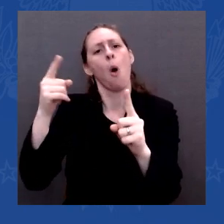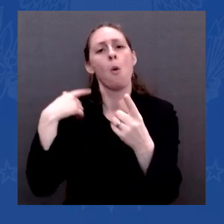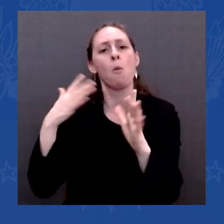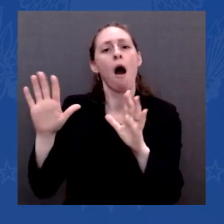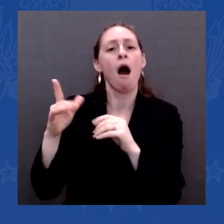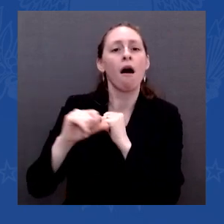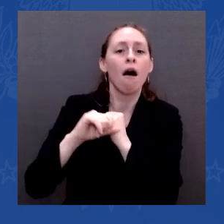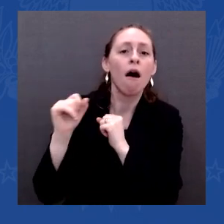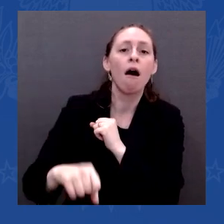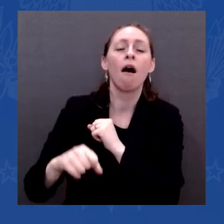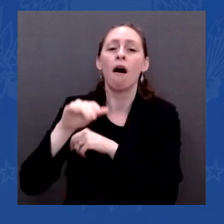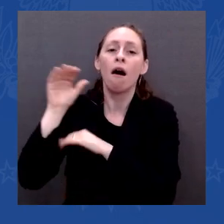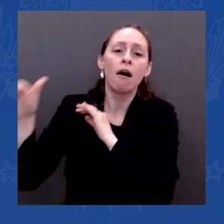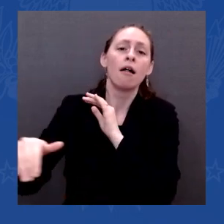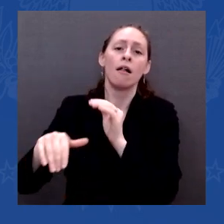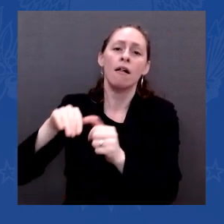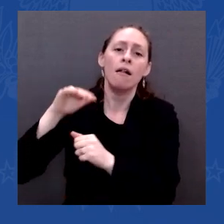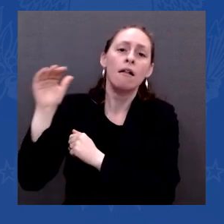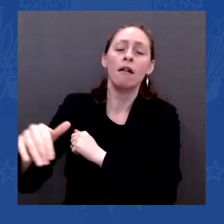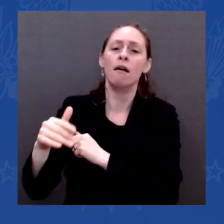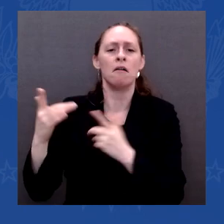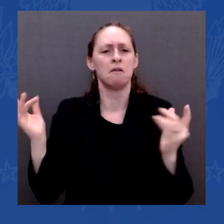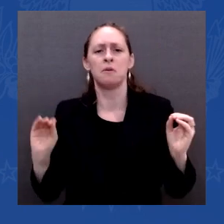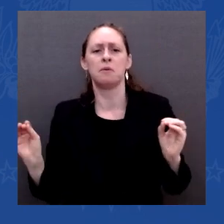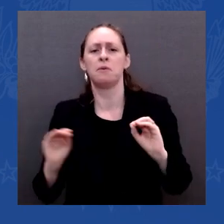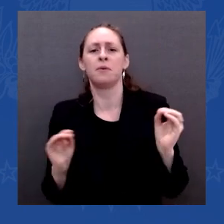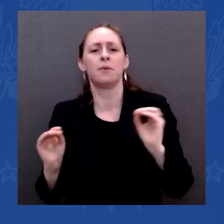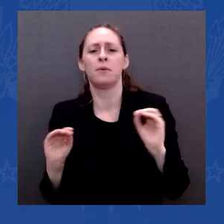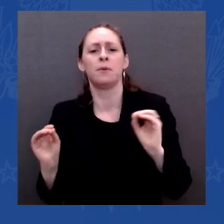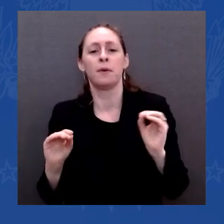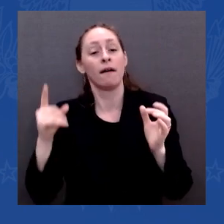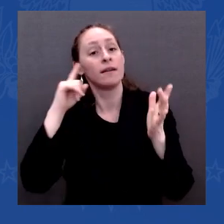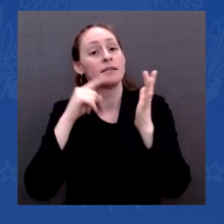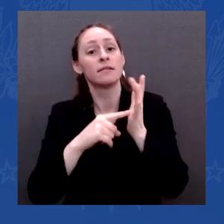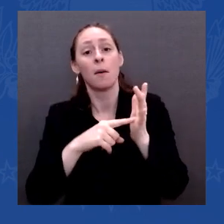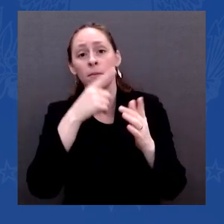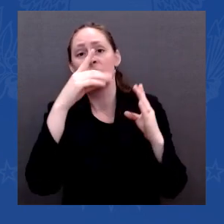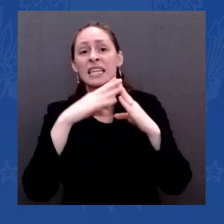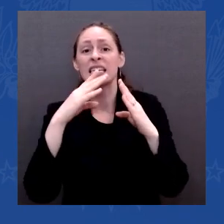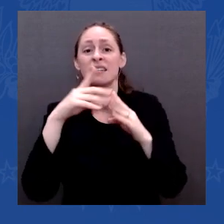In Seattle, the money is being used to give premium pay to local childcare workers